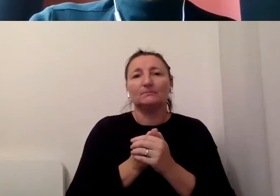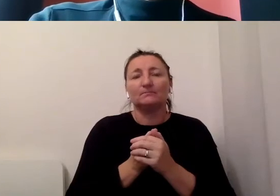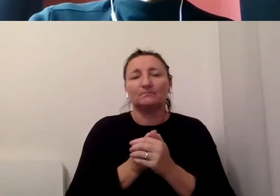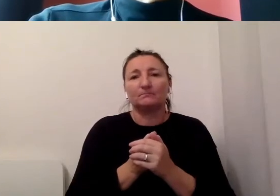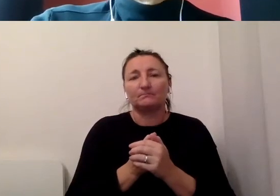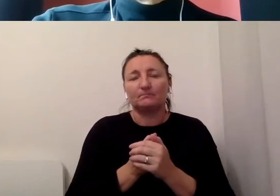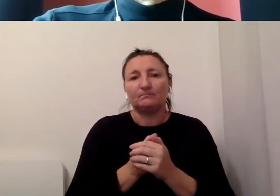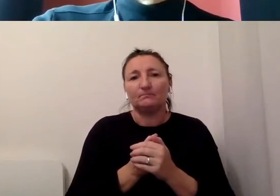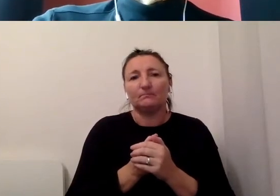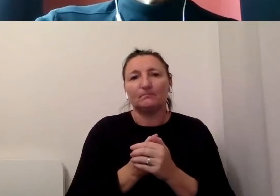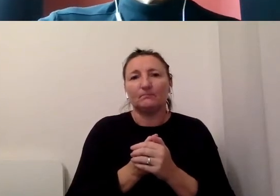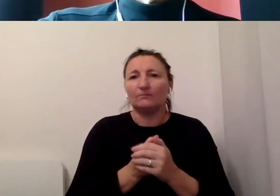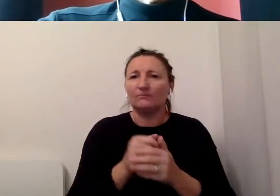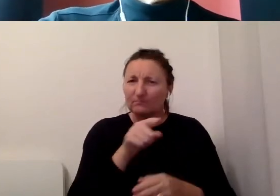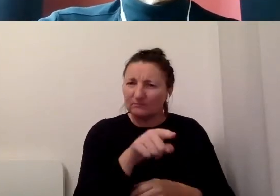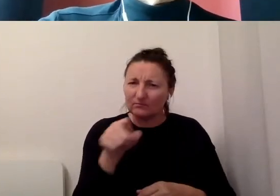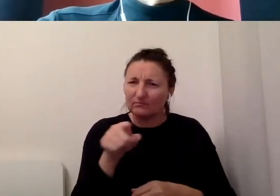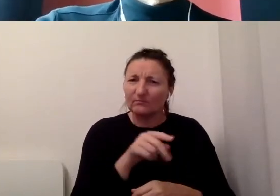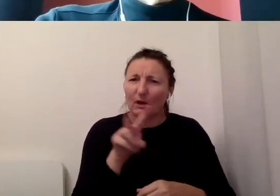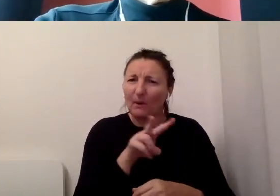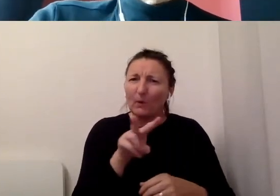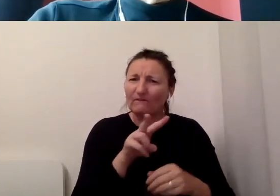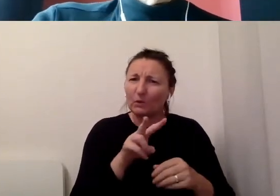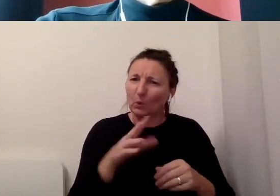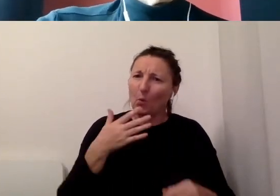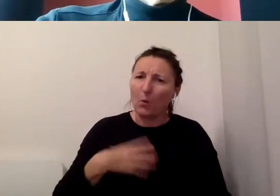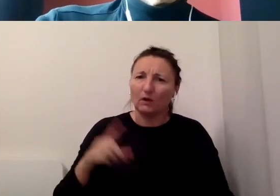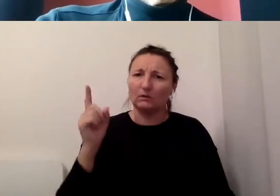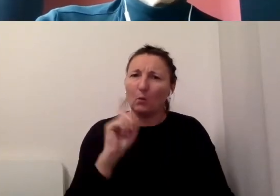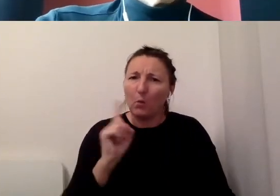are you looking for anything in particular, any particular skills you want to see in a person?